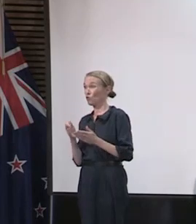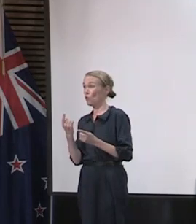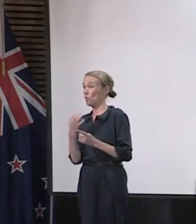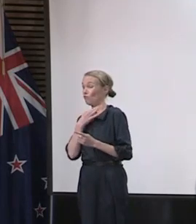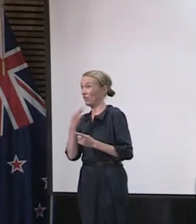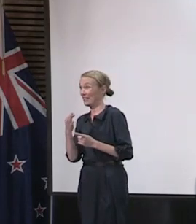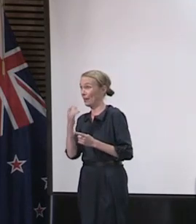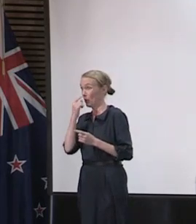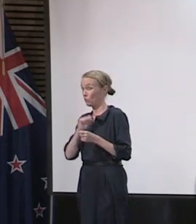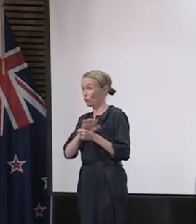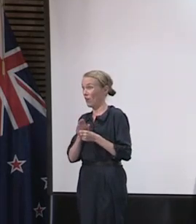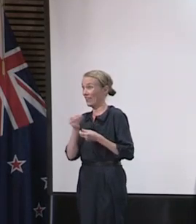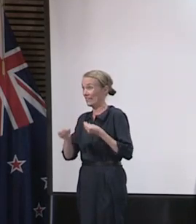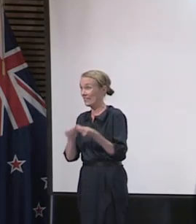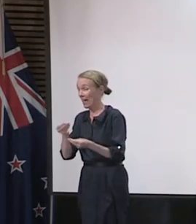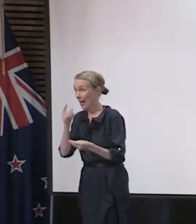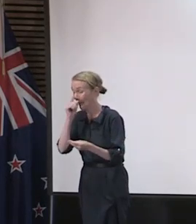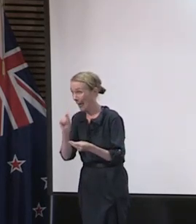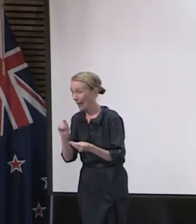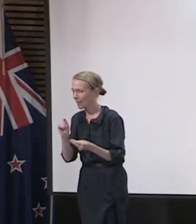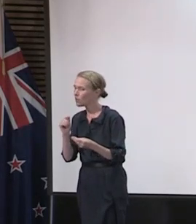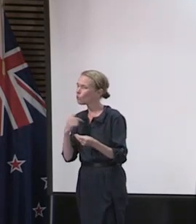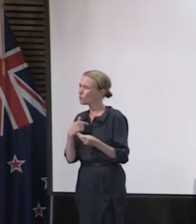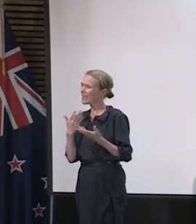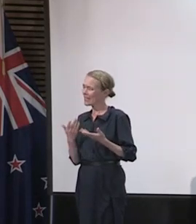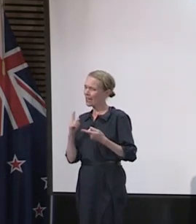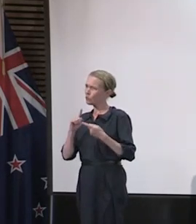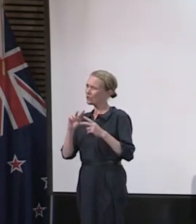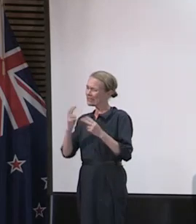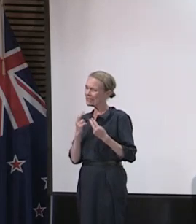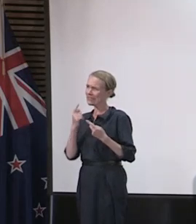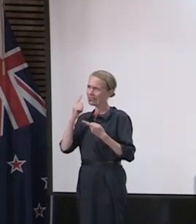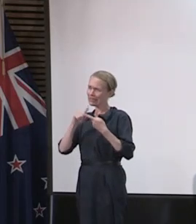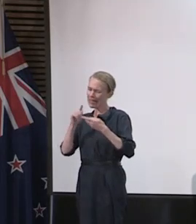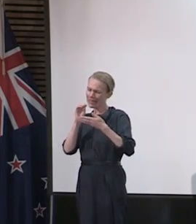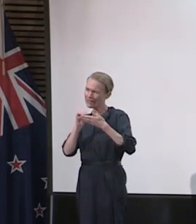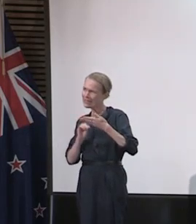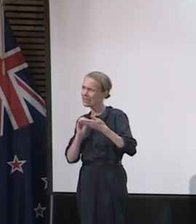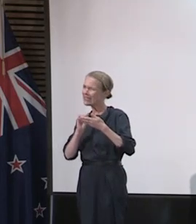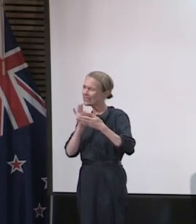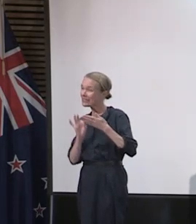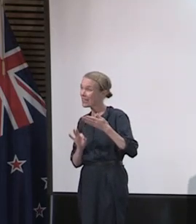we've engaged, listened and we're trying to work through